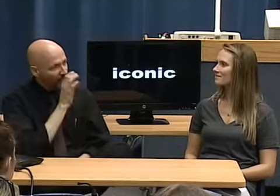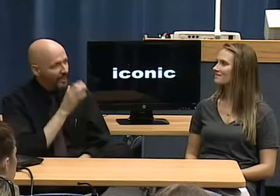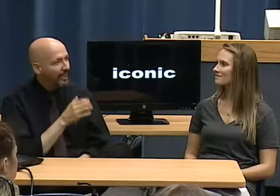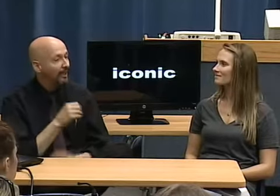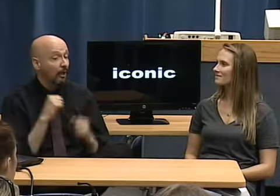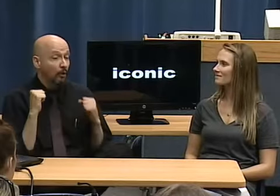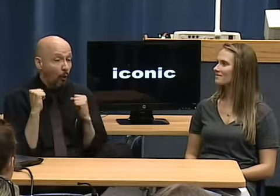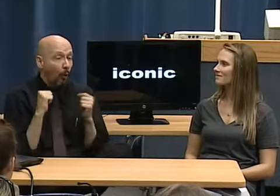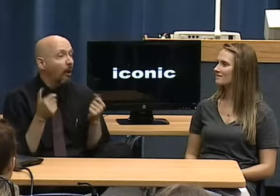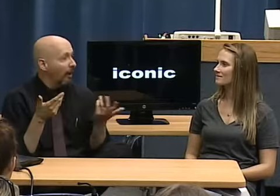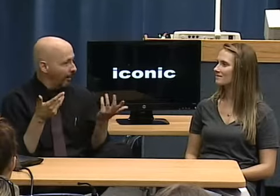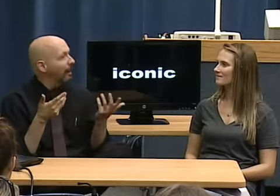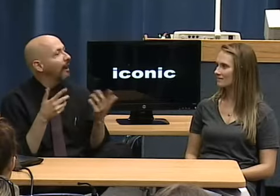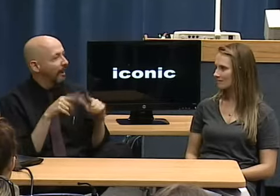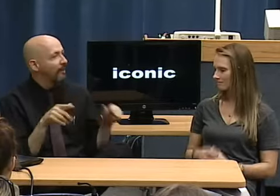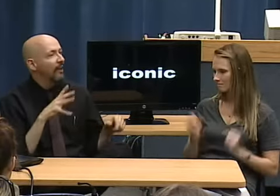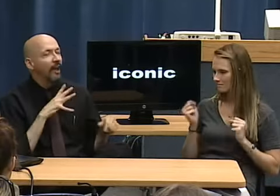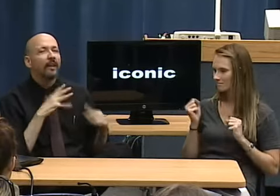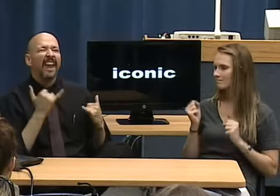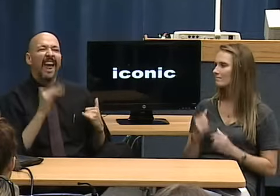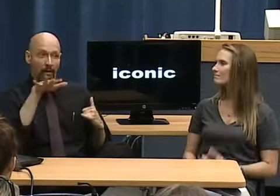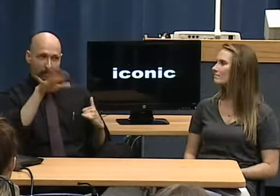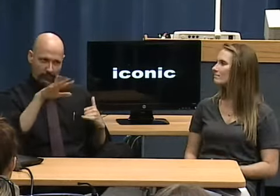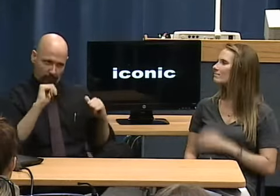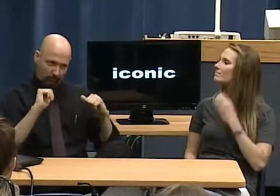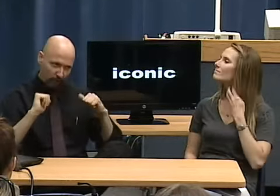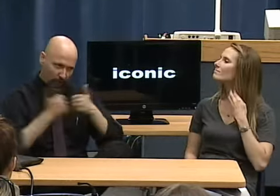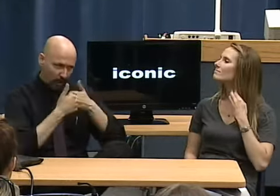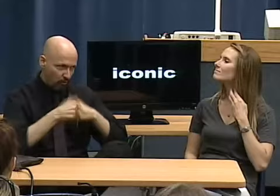Drink. Cold. Now, I challenge you